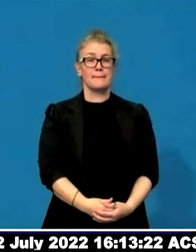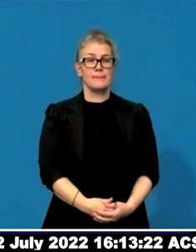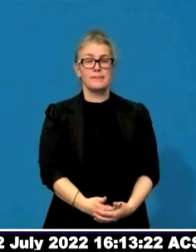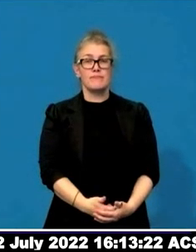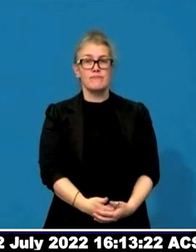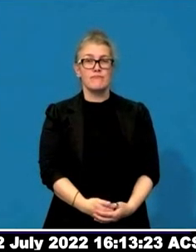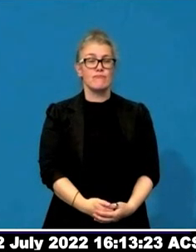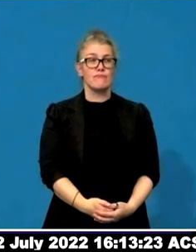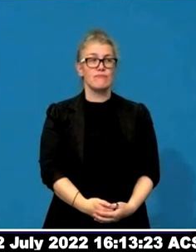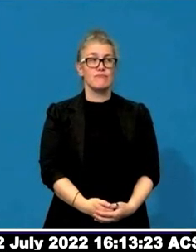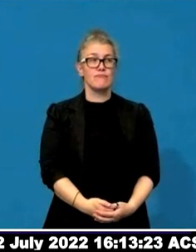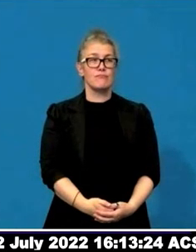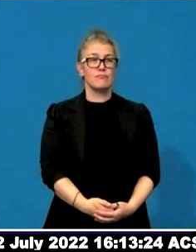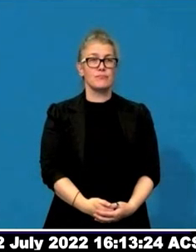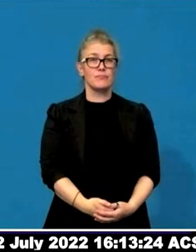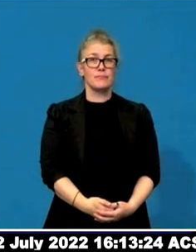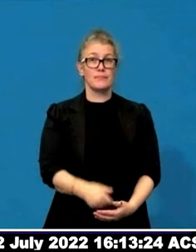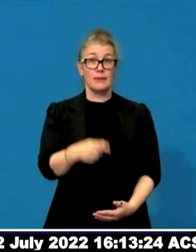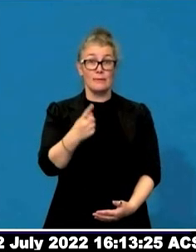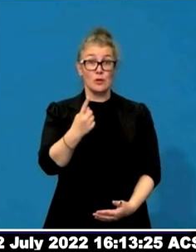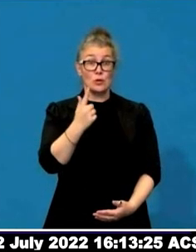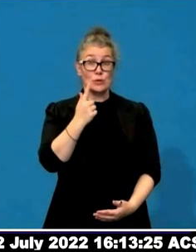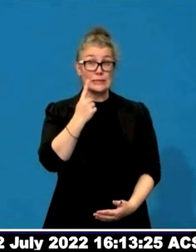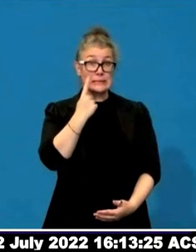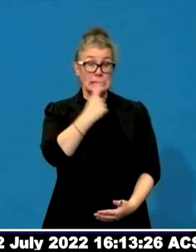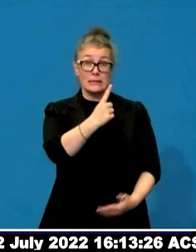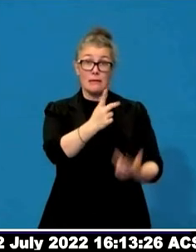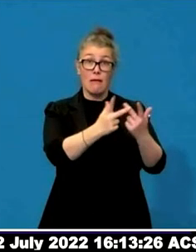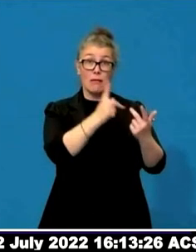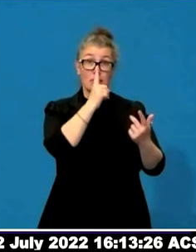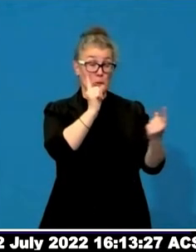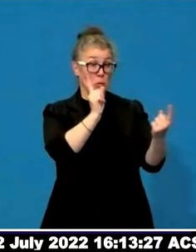Have you seen people on Thursday Island from NDIS before? Yes.